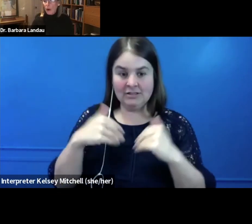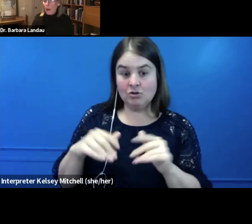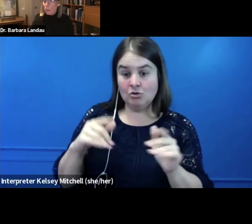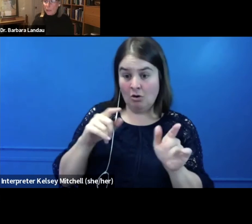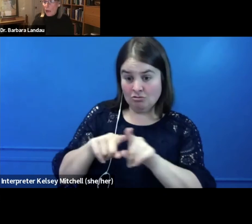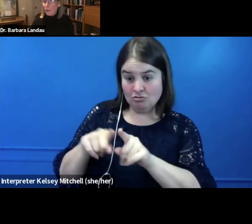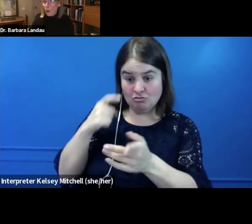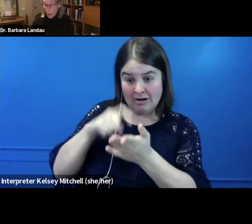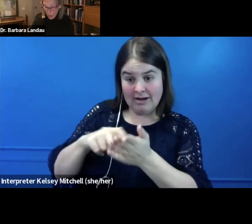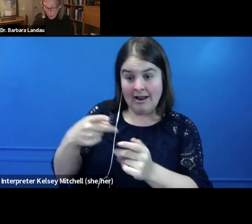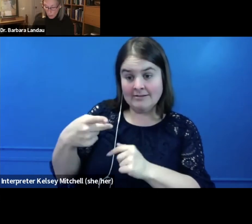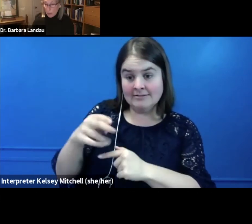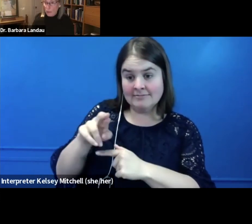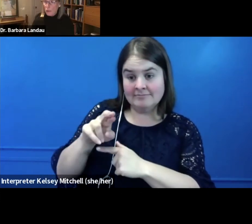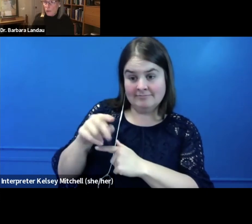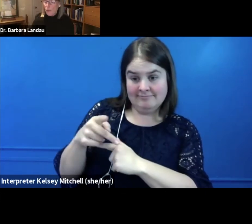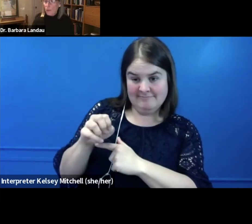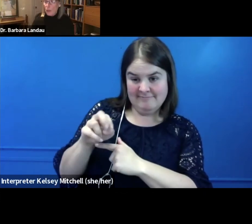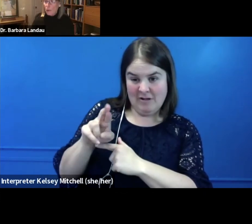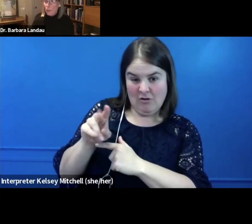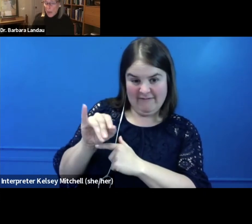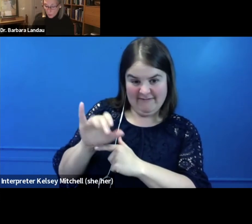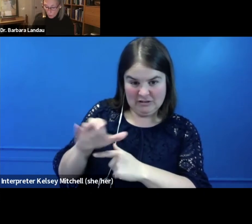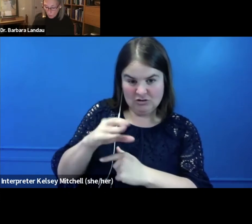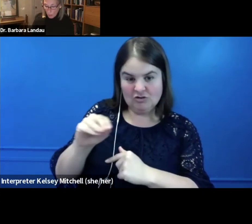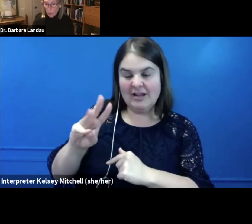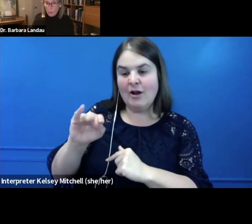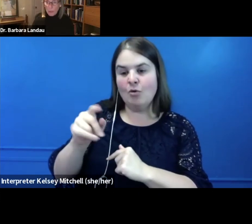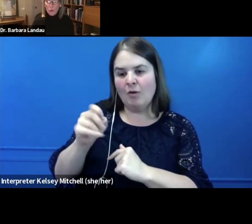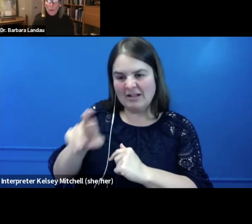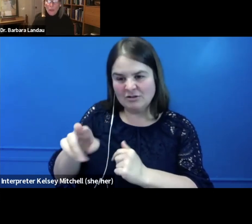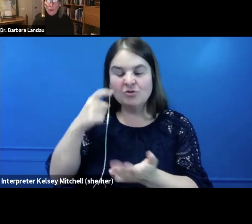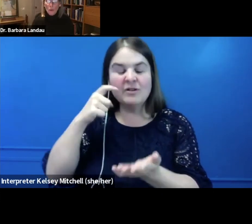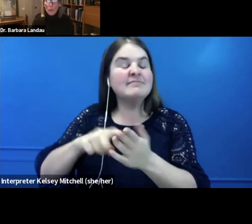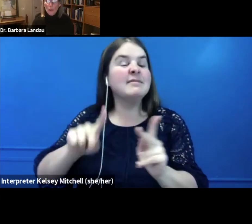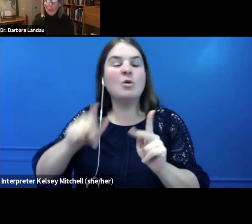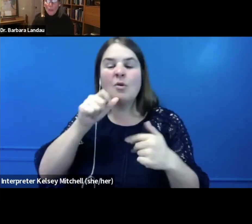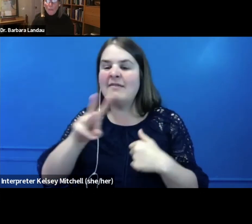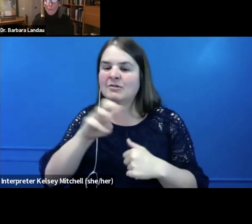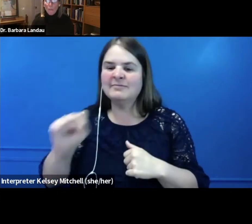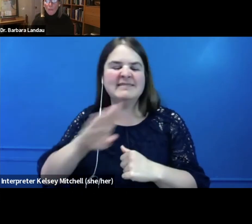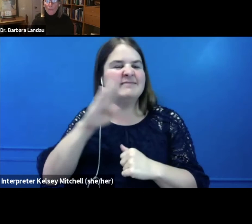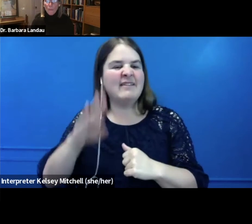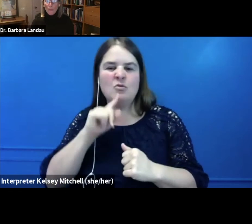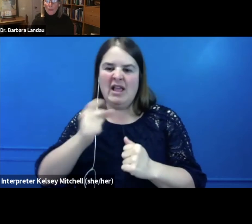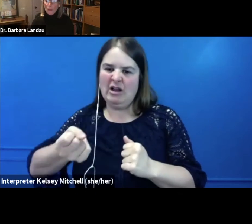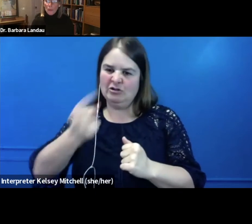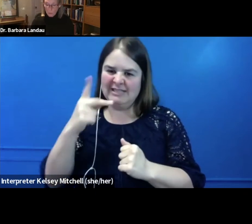probably never acquired in this for for passives by williams syndrome individuals